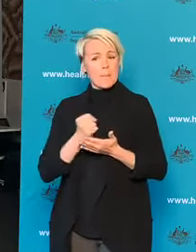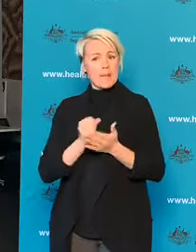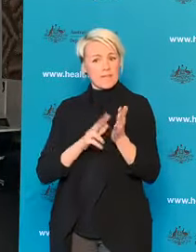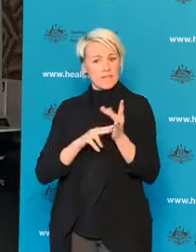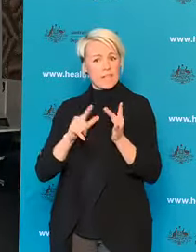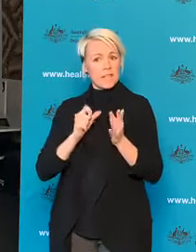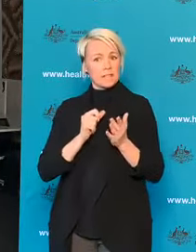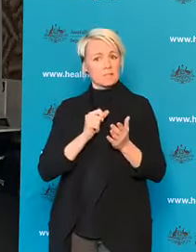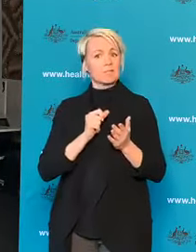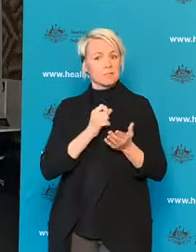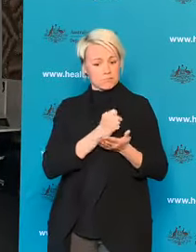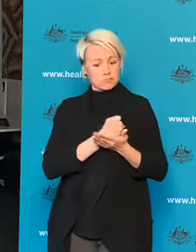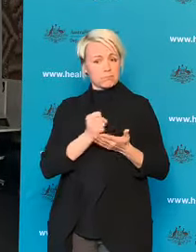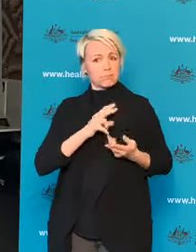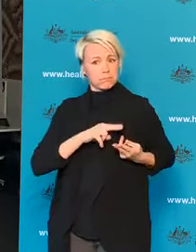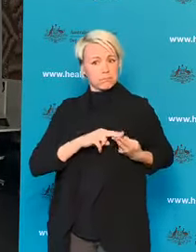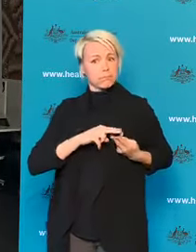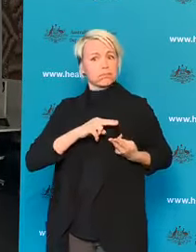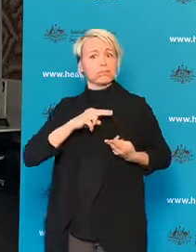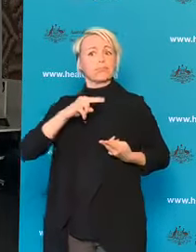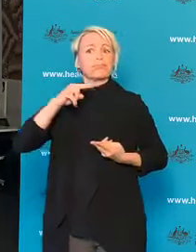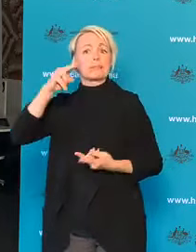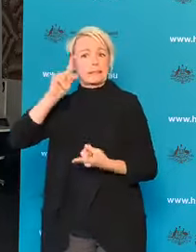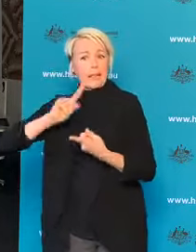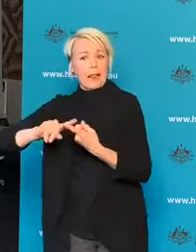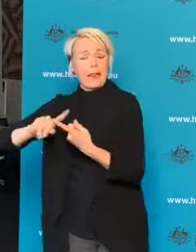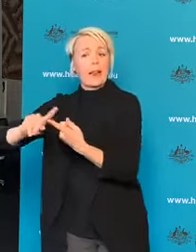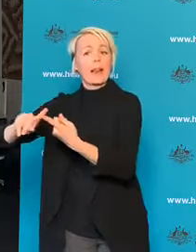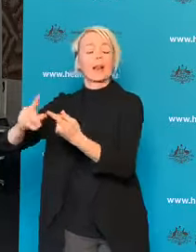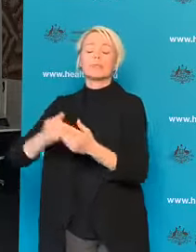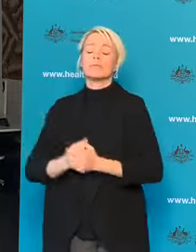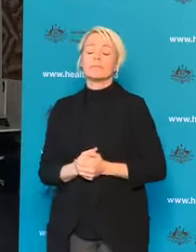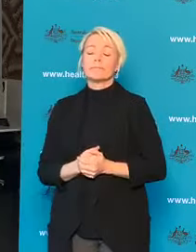days, the number of reported cases today is not a surprise